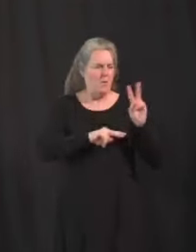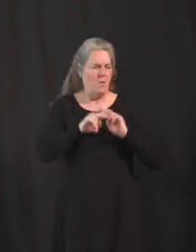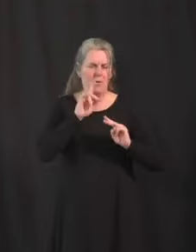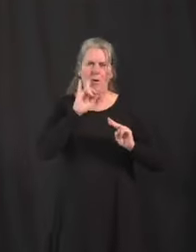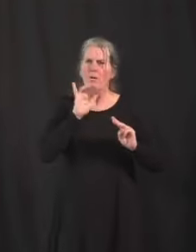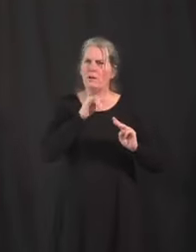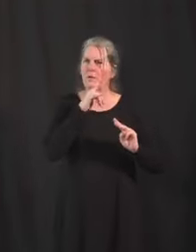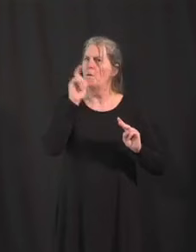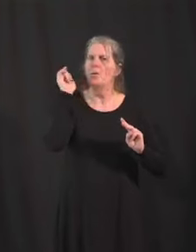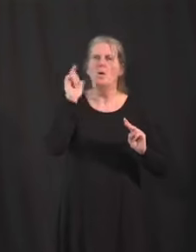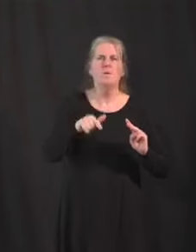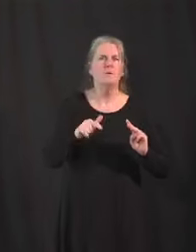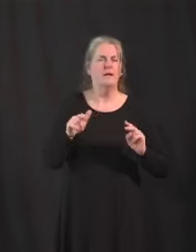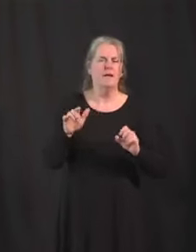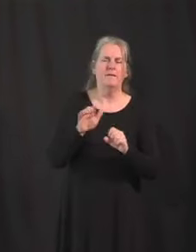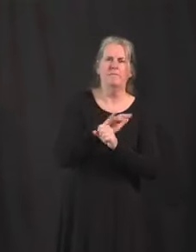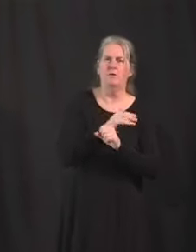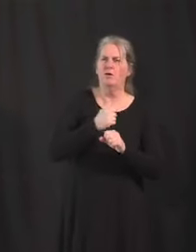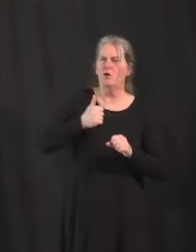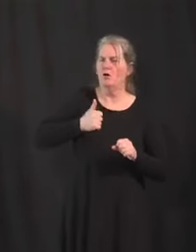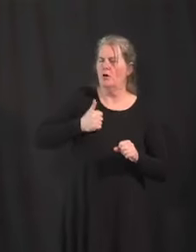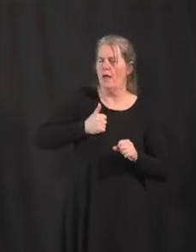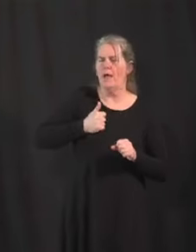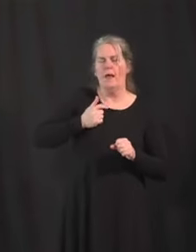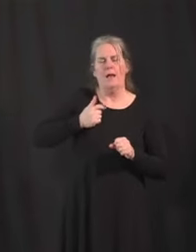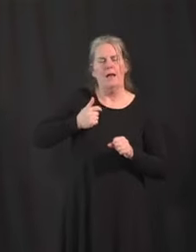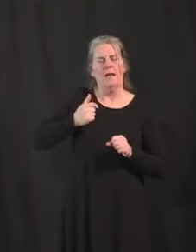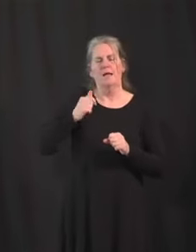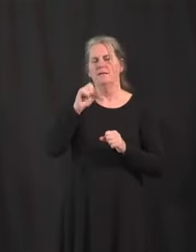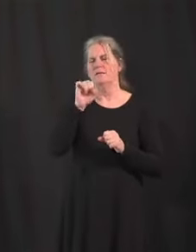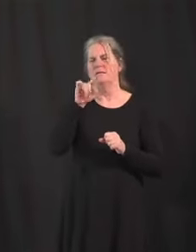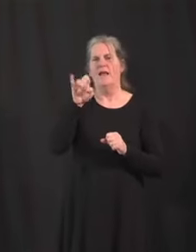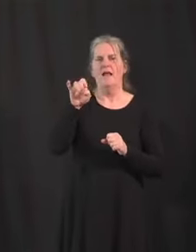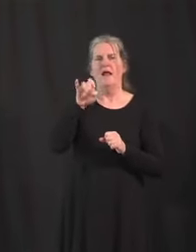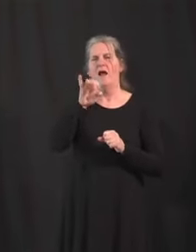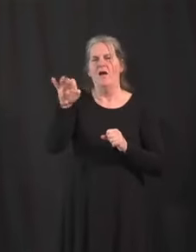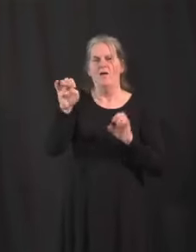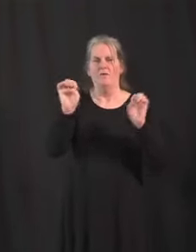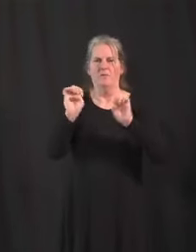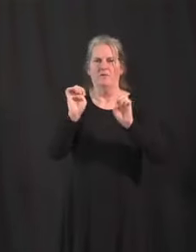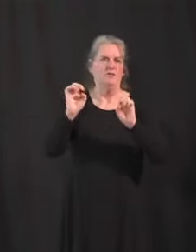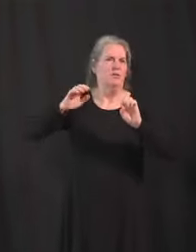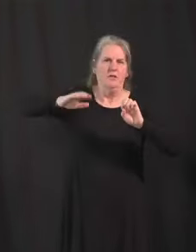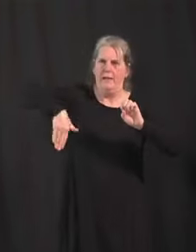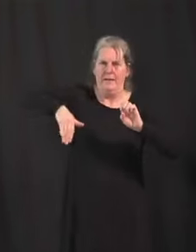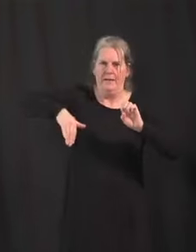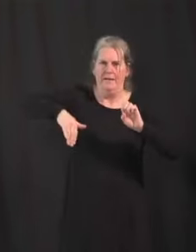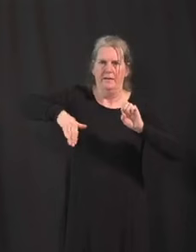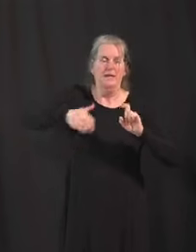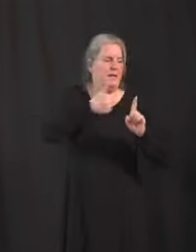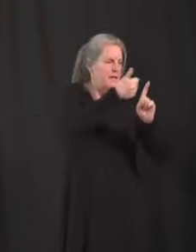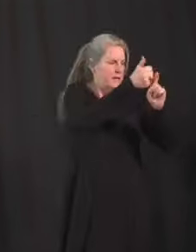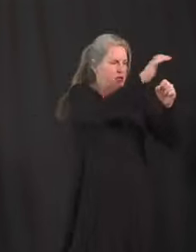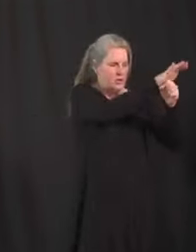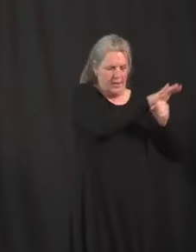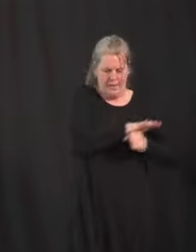FEDERAL OVERSIGHT ON THAT PROCUREMENT NOW. BUT AT THE SAME TIME, THE FEDERAL GOVERNMENT IS PAYING CLOSE ATTENTION.